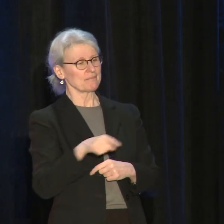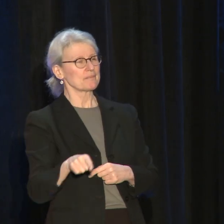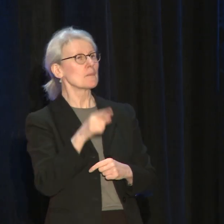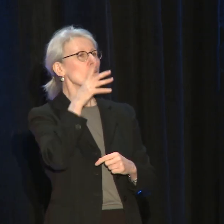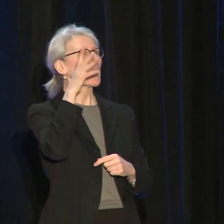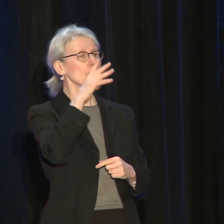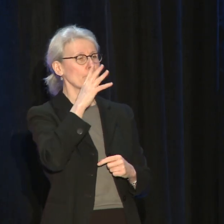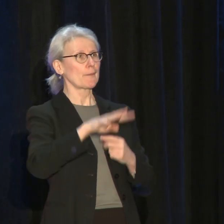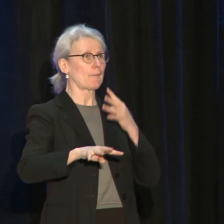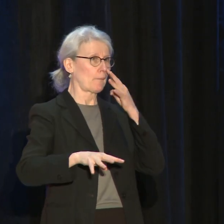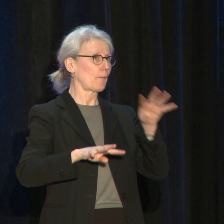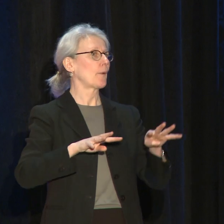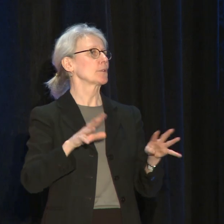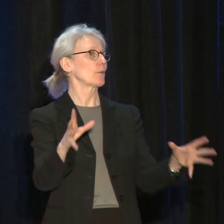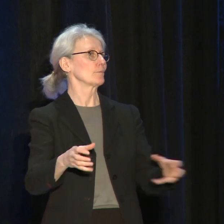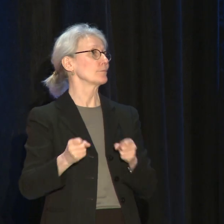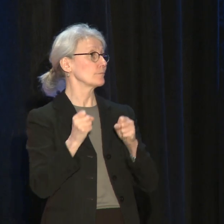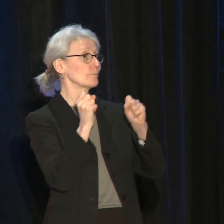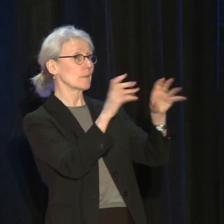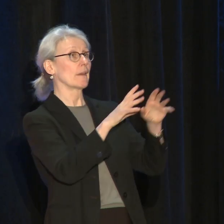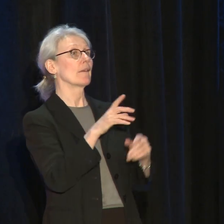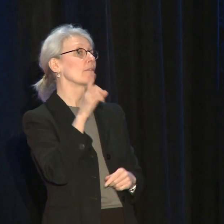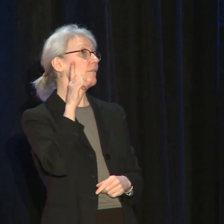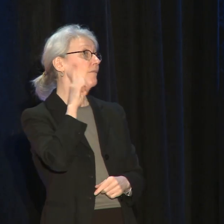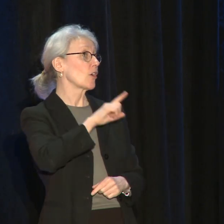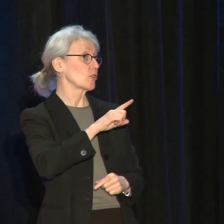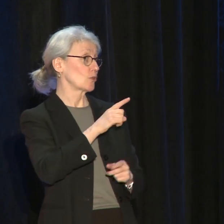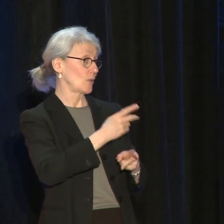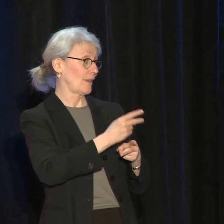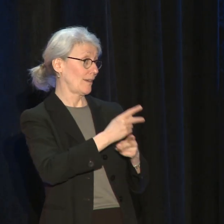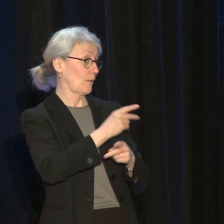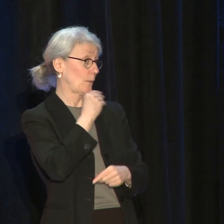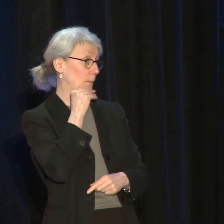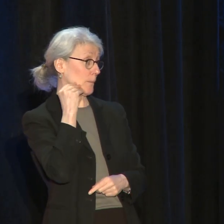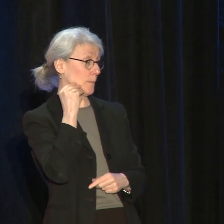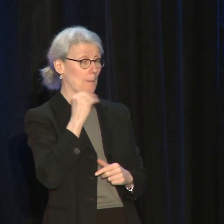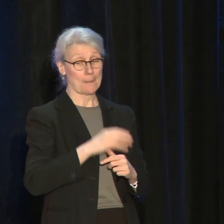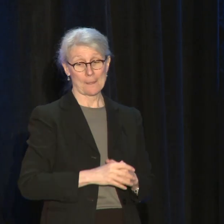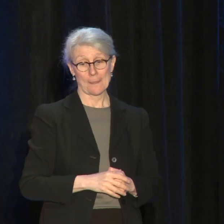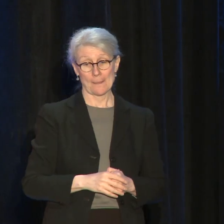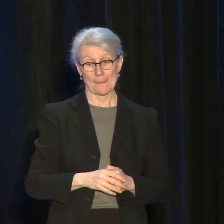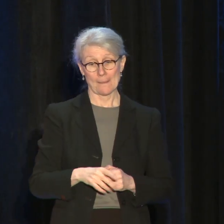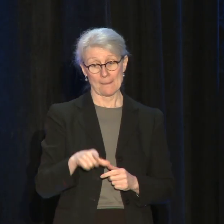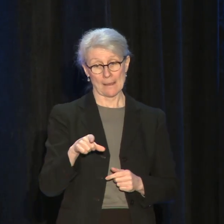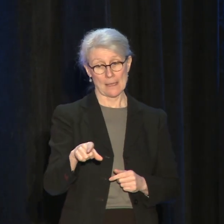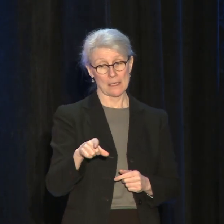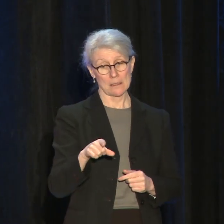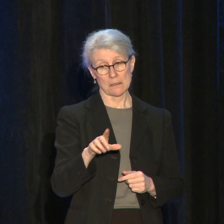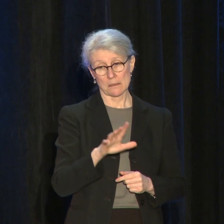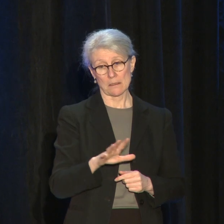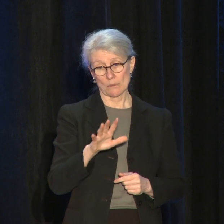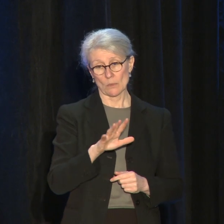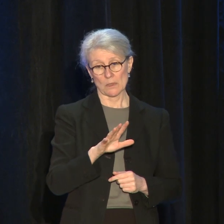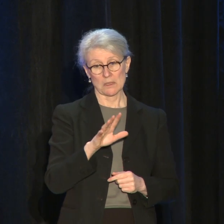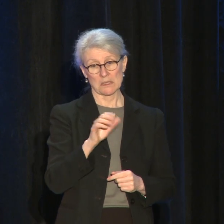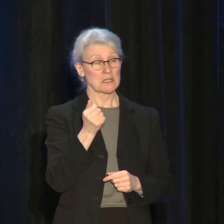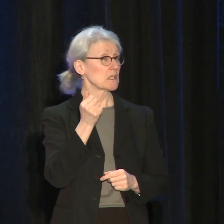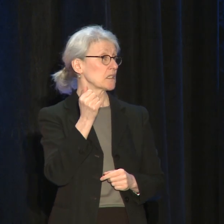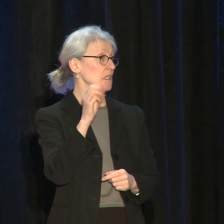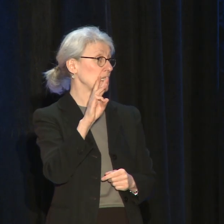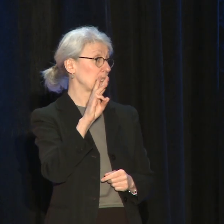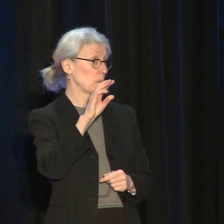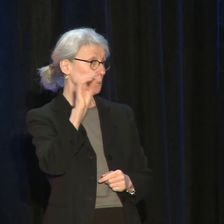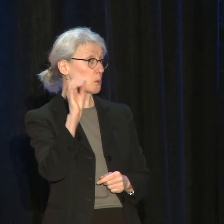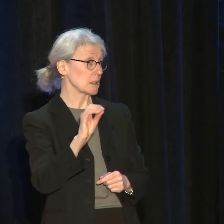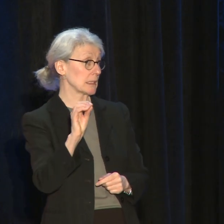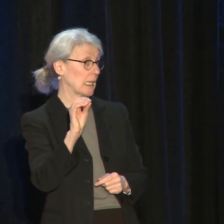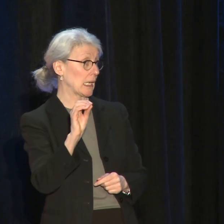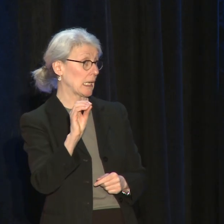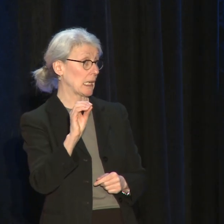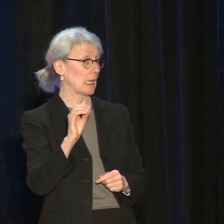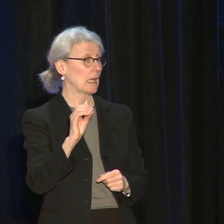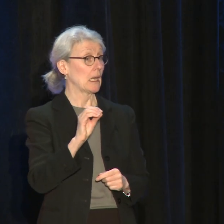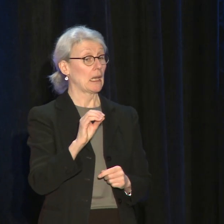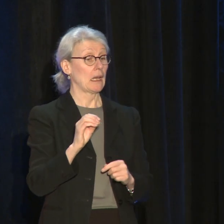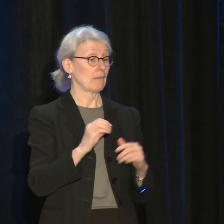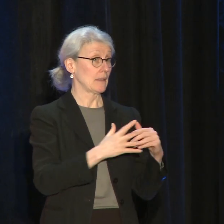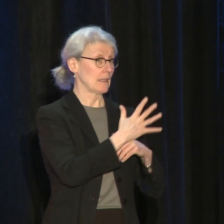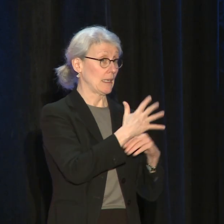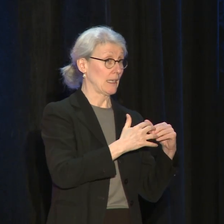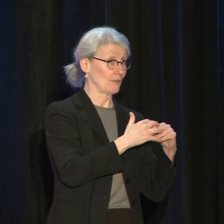placed in foster care. As this study shows, up to almost 16 percent of Native children and more